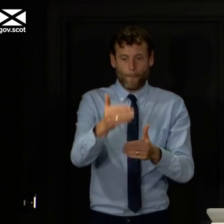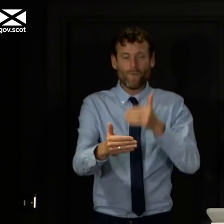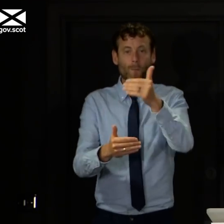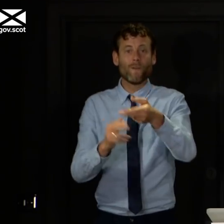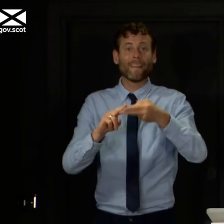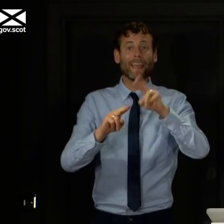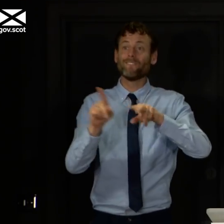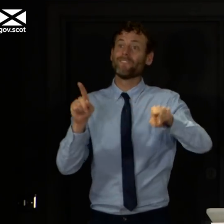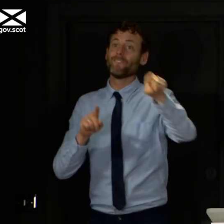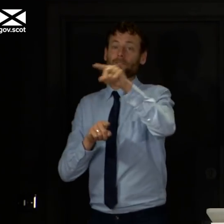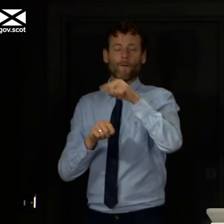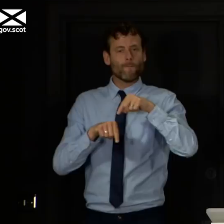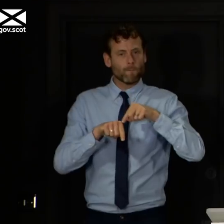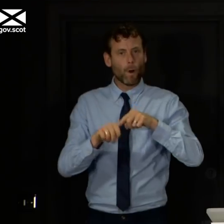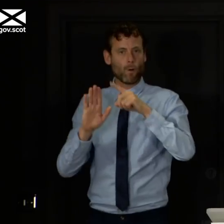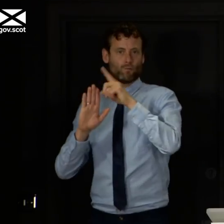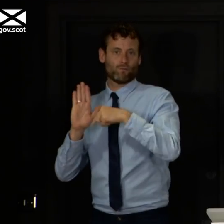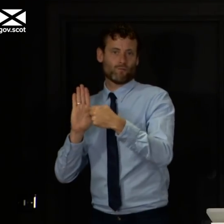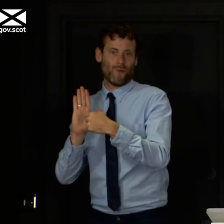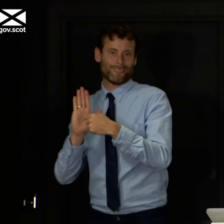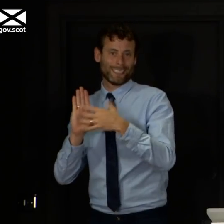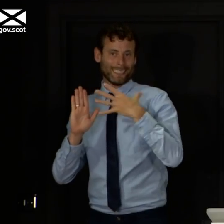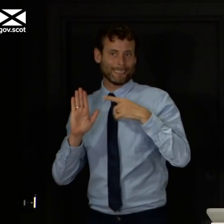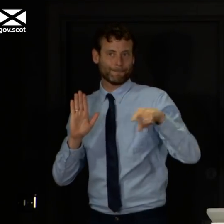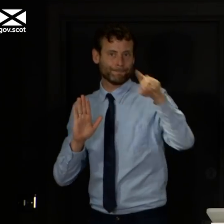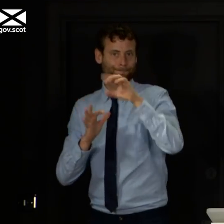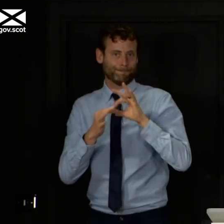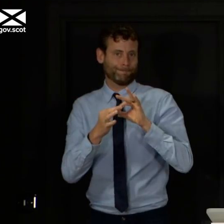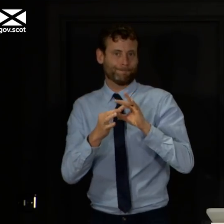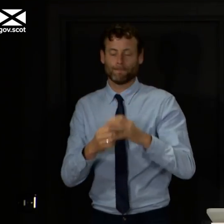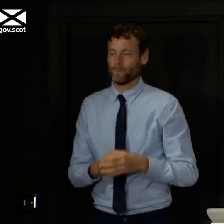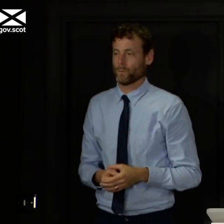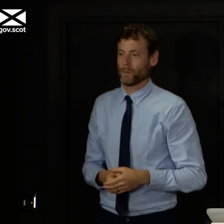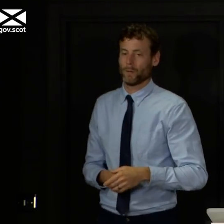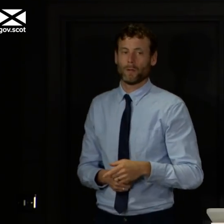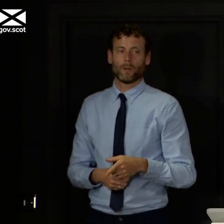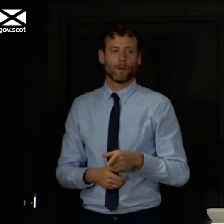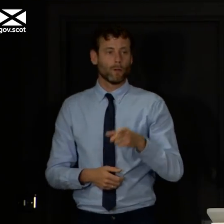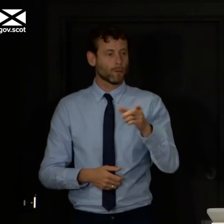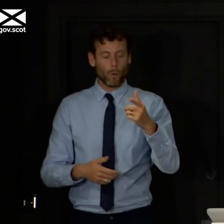hand over to Gregor in a second about two metres. We look at the evidence and consider